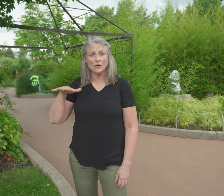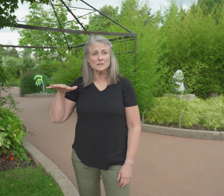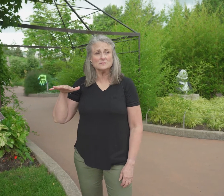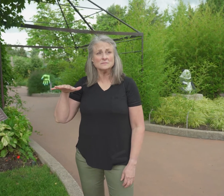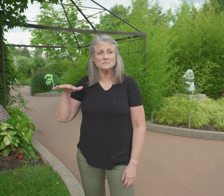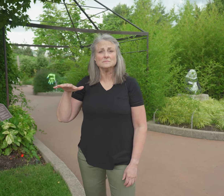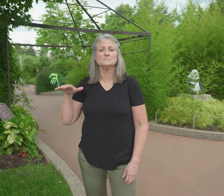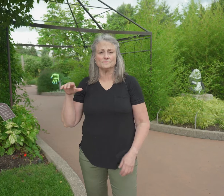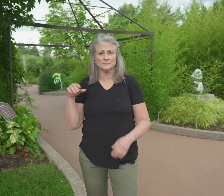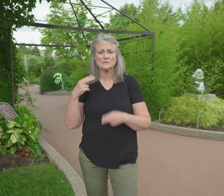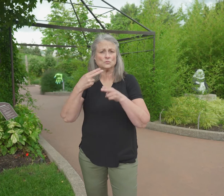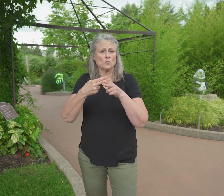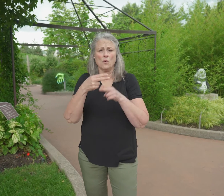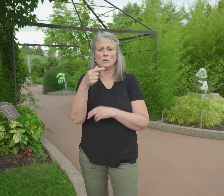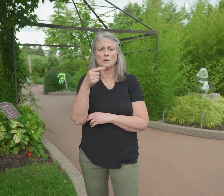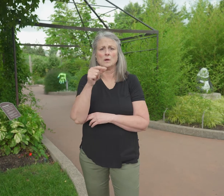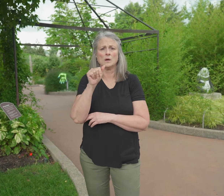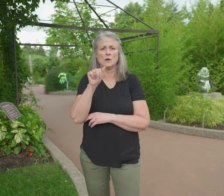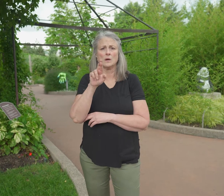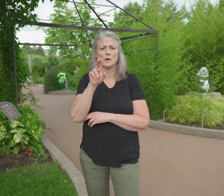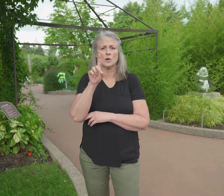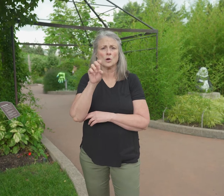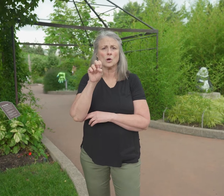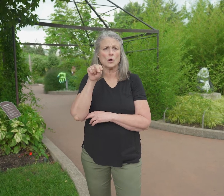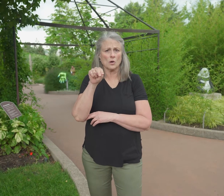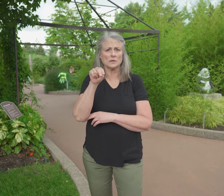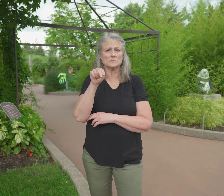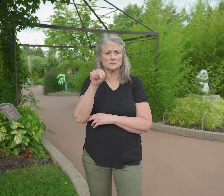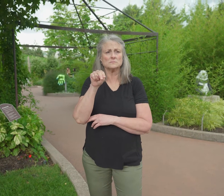Hi. We're here just outside of this garden.